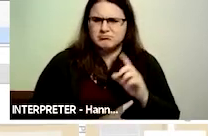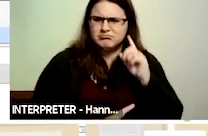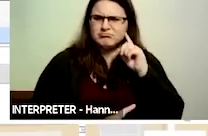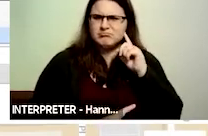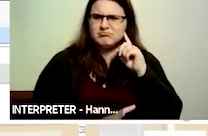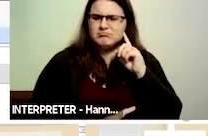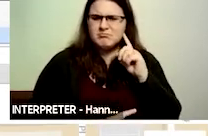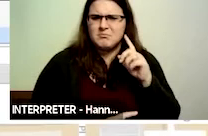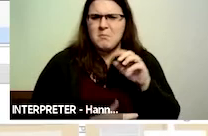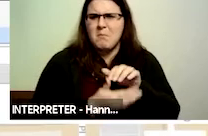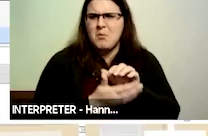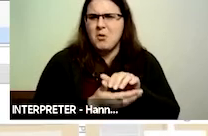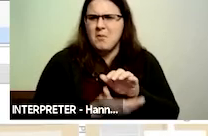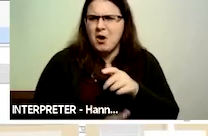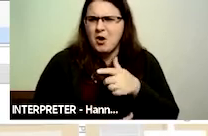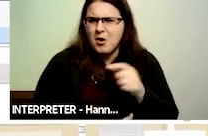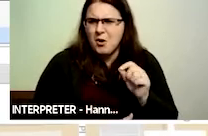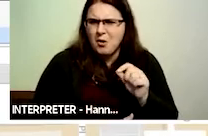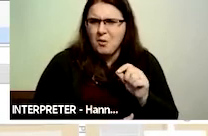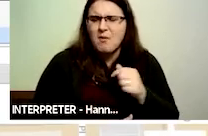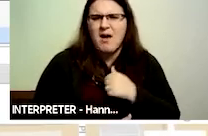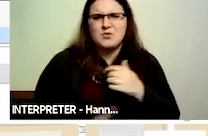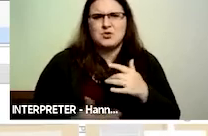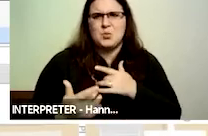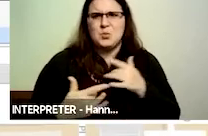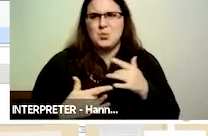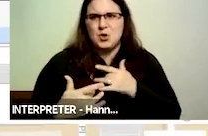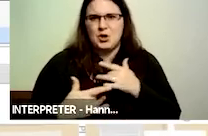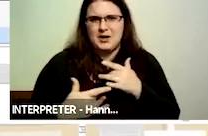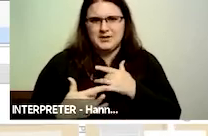my fear was that we would get to the fall and there would just be herds of our it